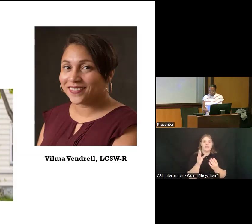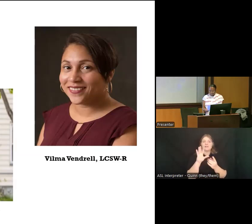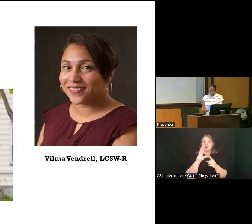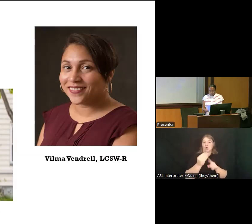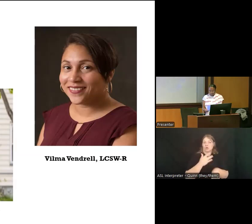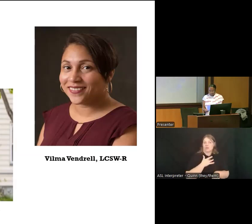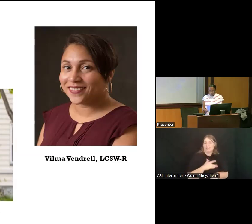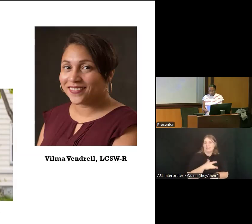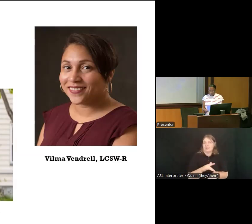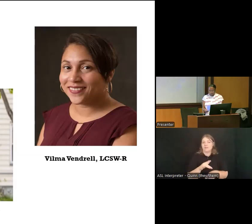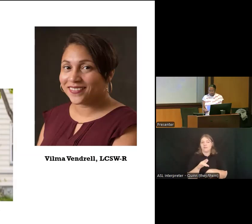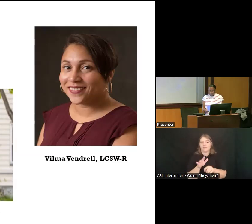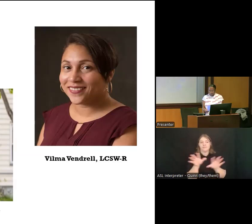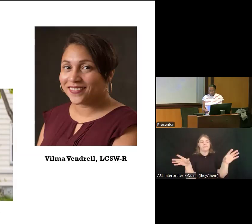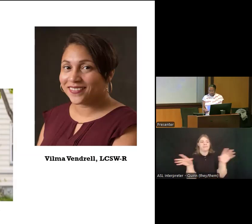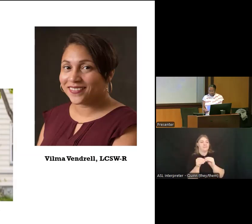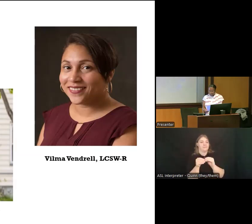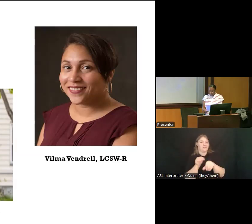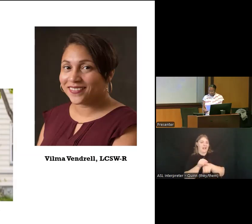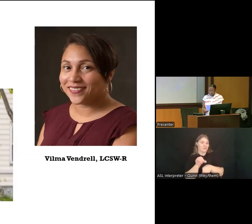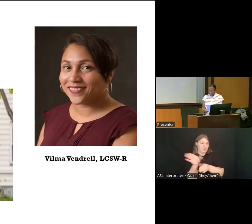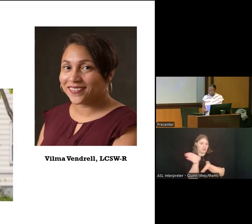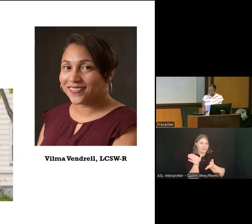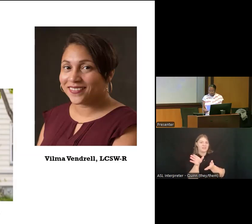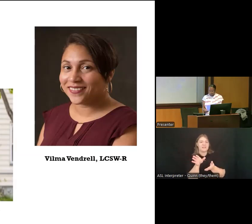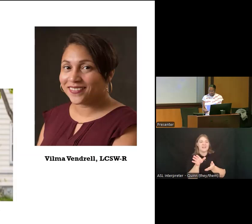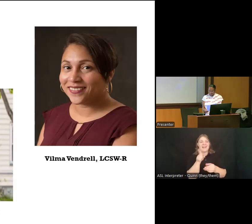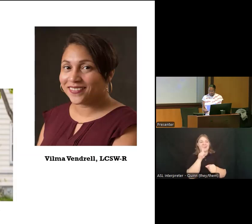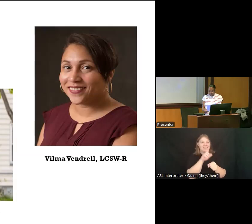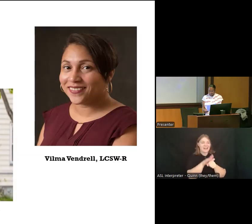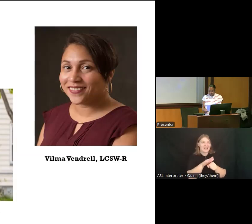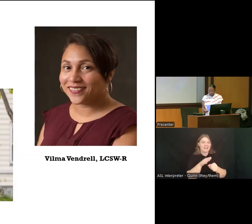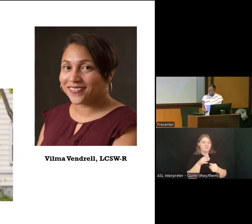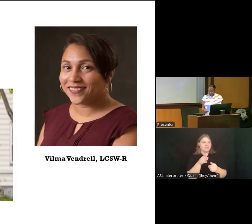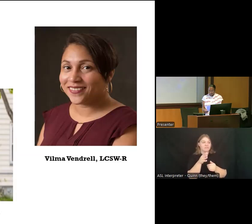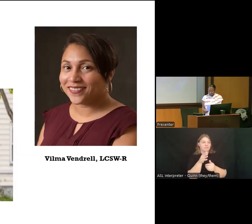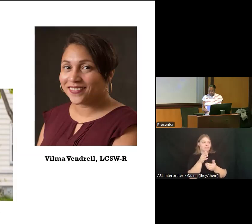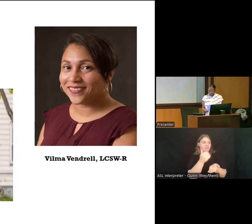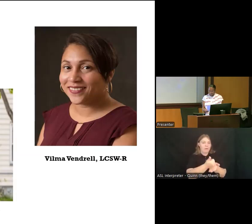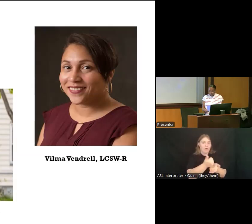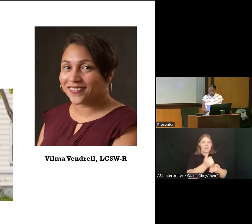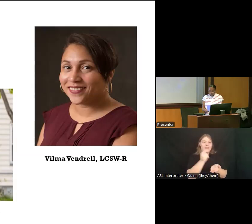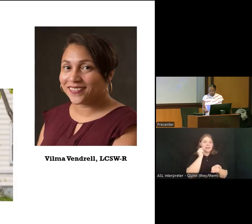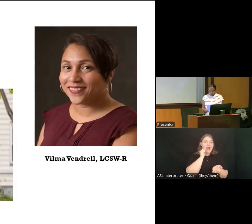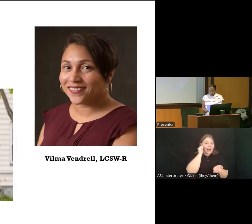dedicated his career to serving adolescents and adults facing diverse mental health challenges